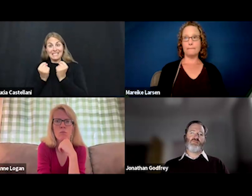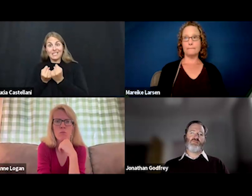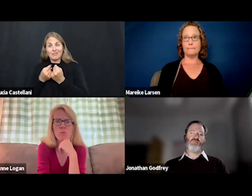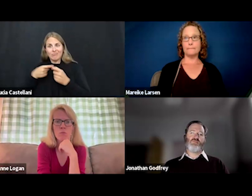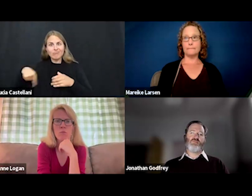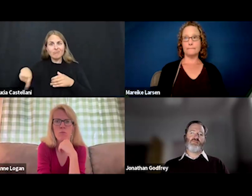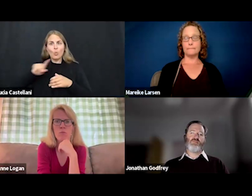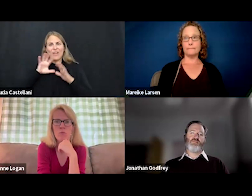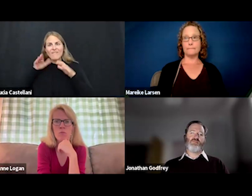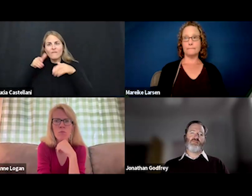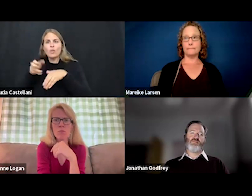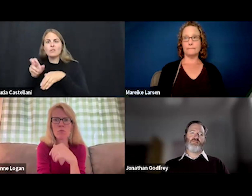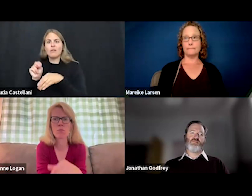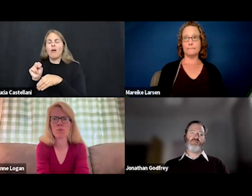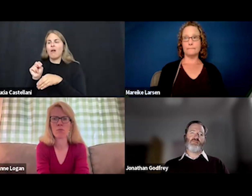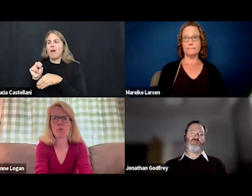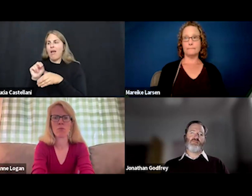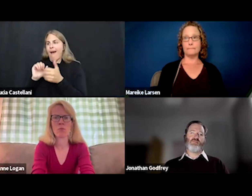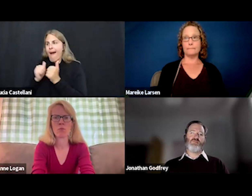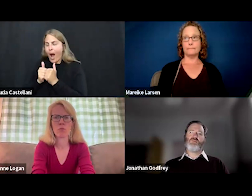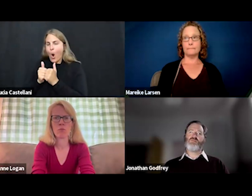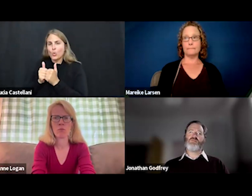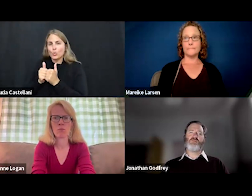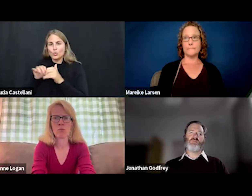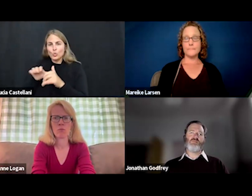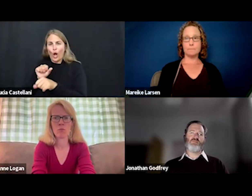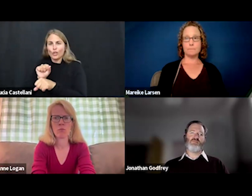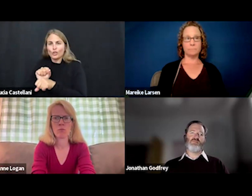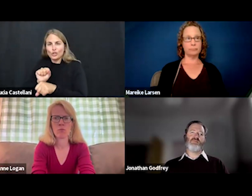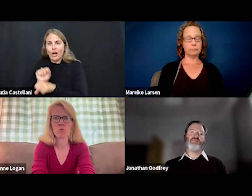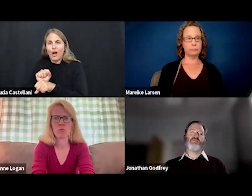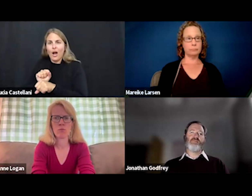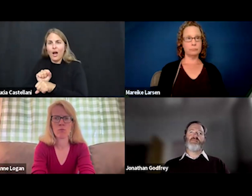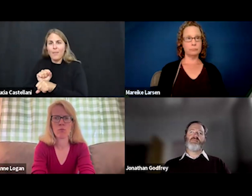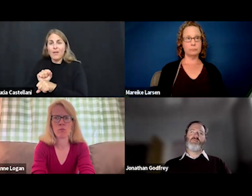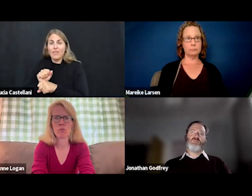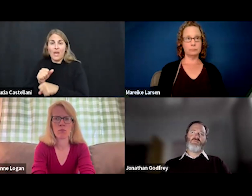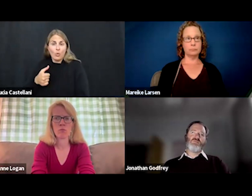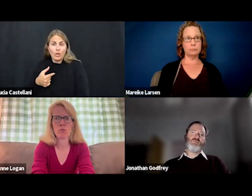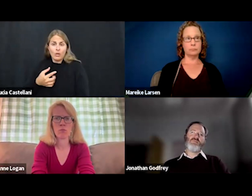on how to do a task that we're already an expert in, as opposed